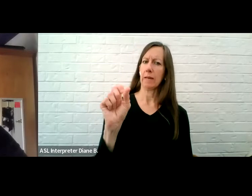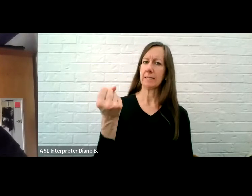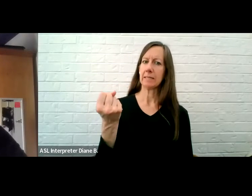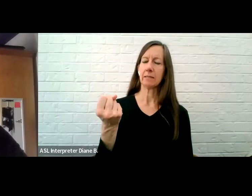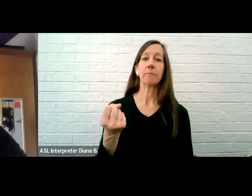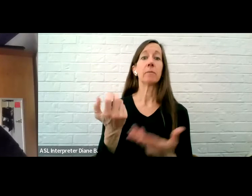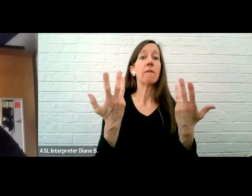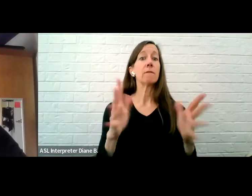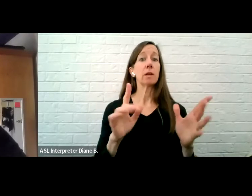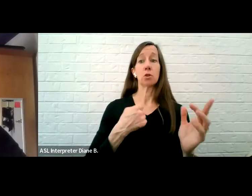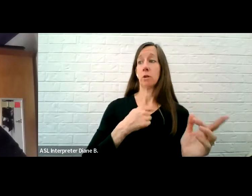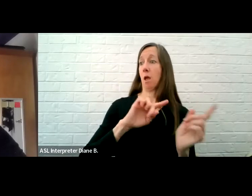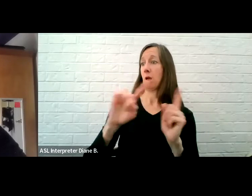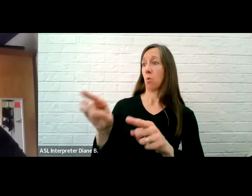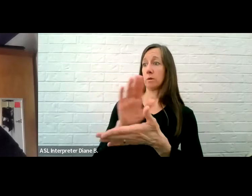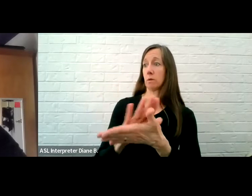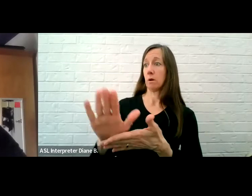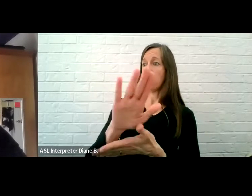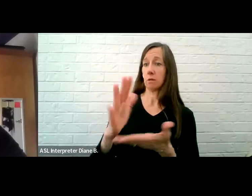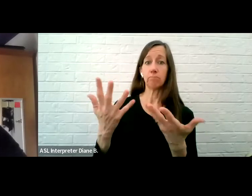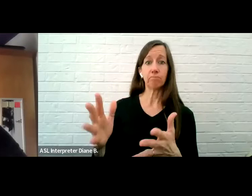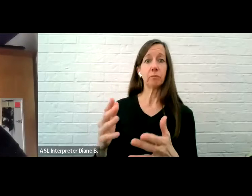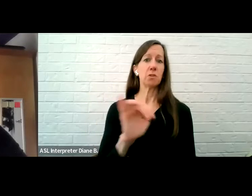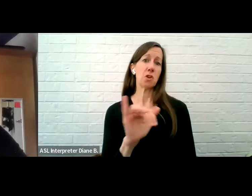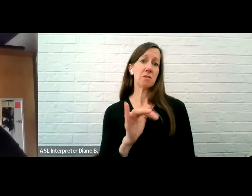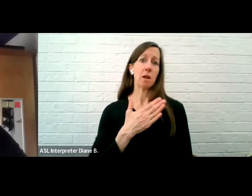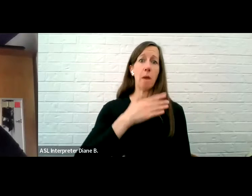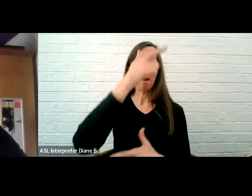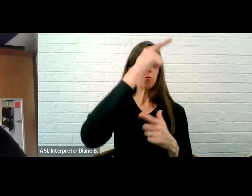I thought just like my brothers and sisters. I get that chance to go out